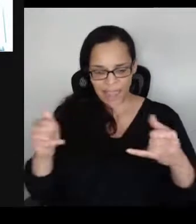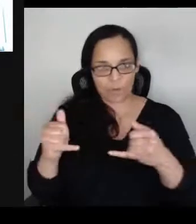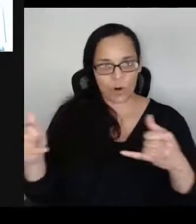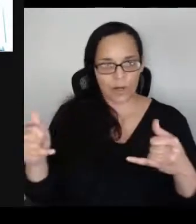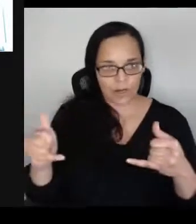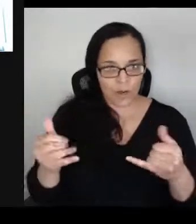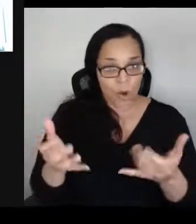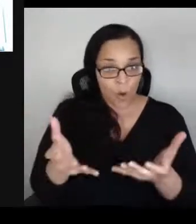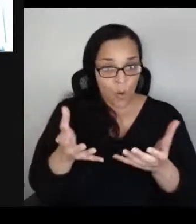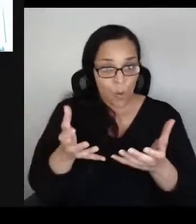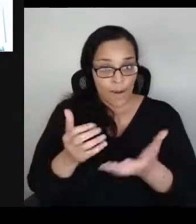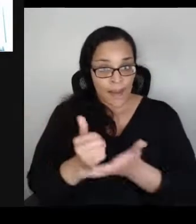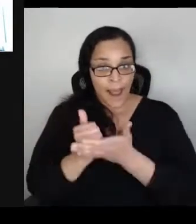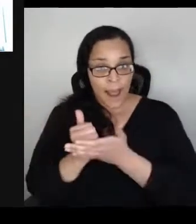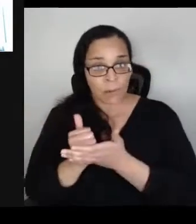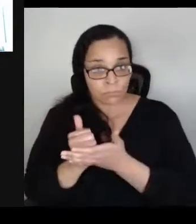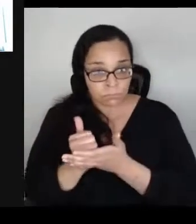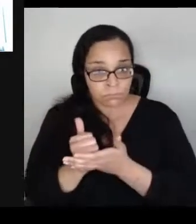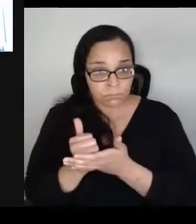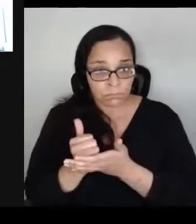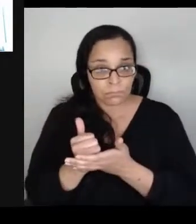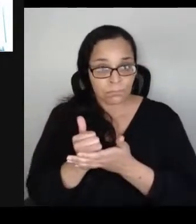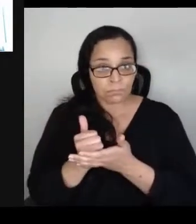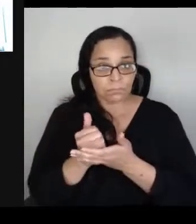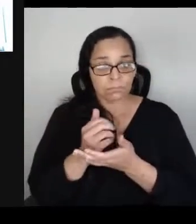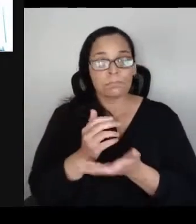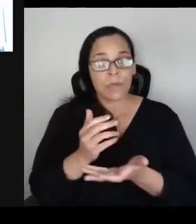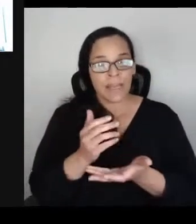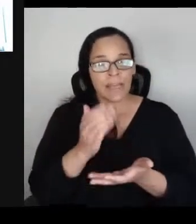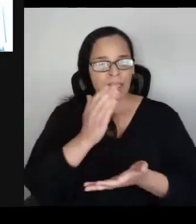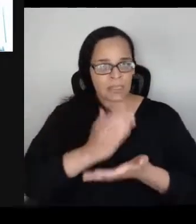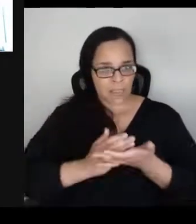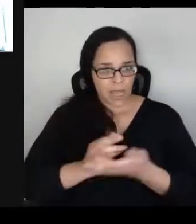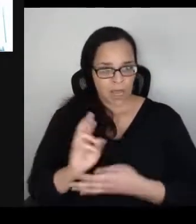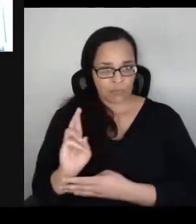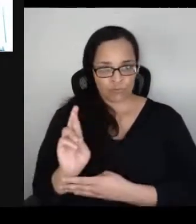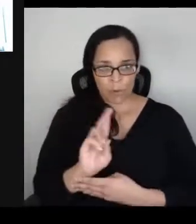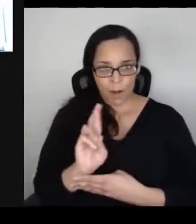and what some Republican governors from states like Texas